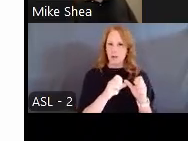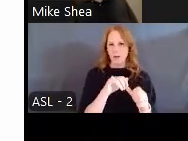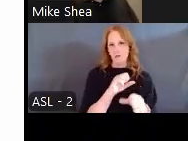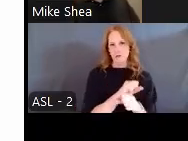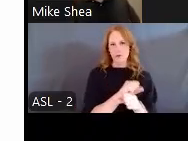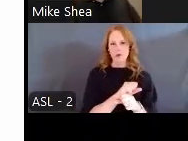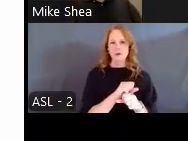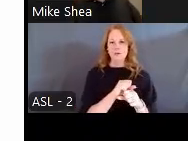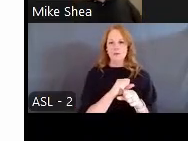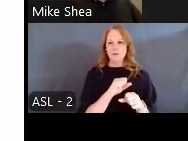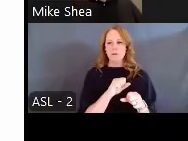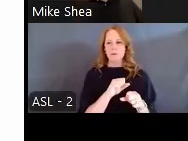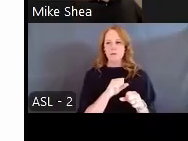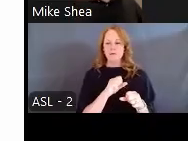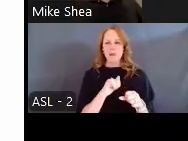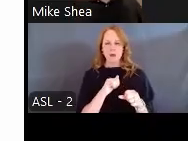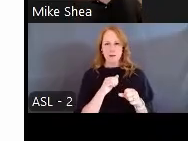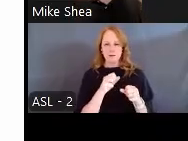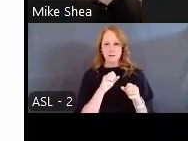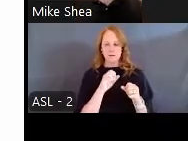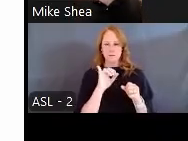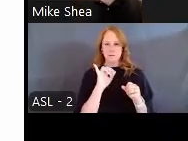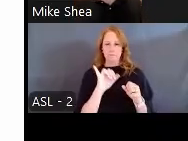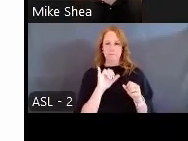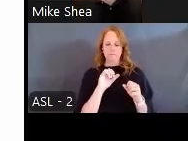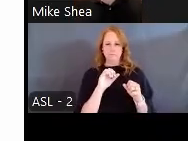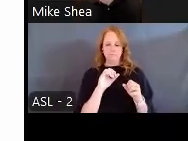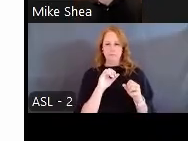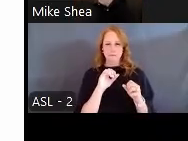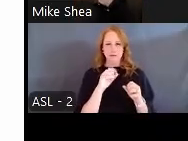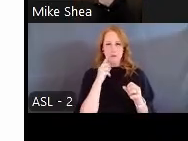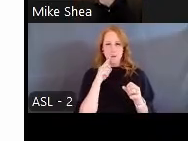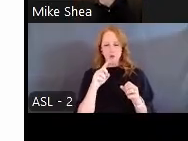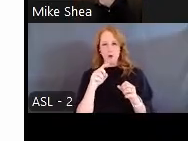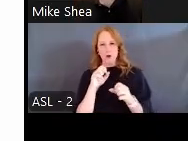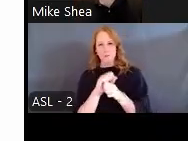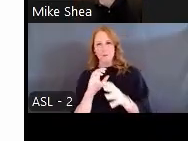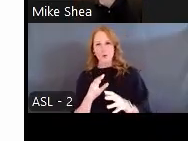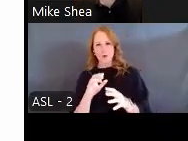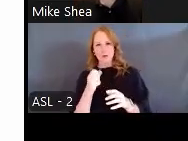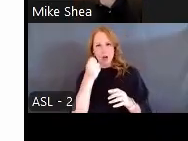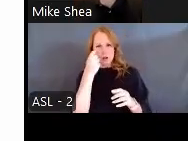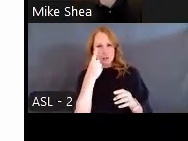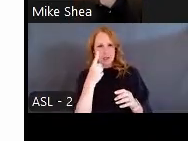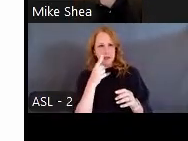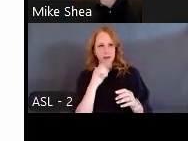um kind of mind-blowing I think for some of the employers to understand that the coaching can dial